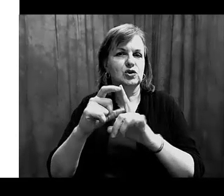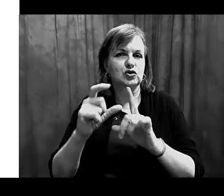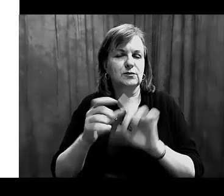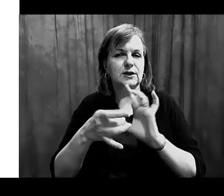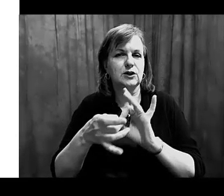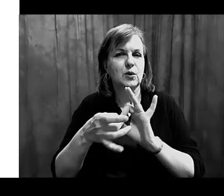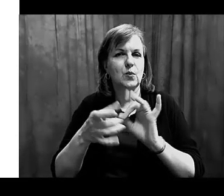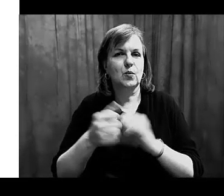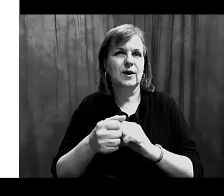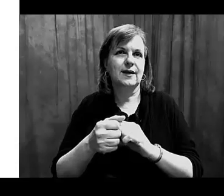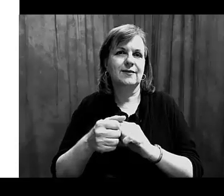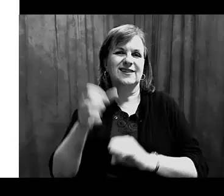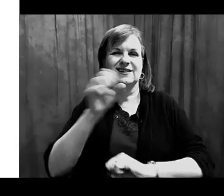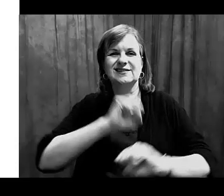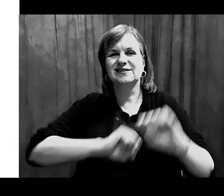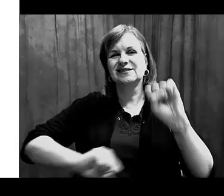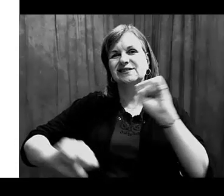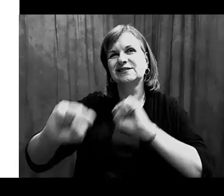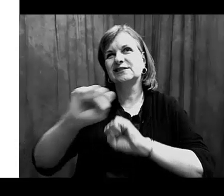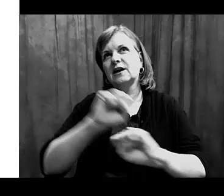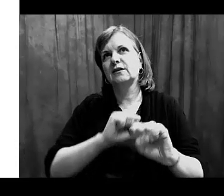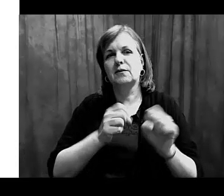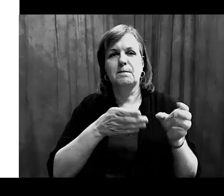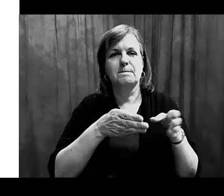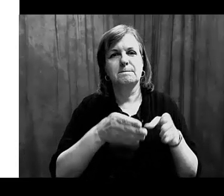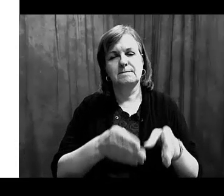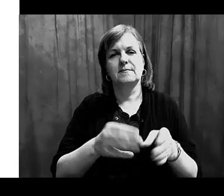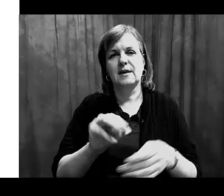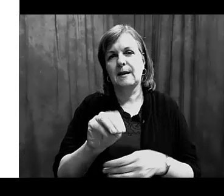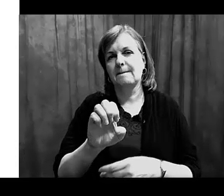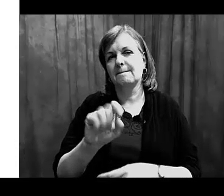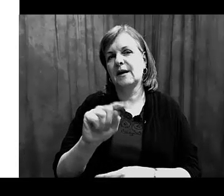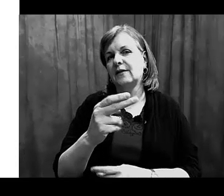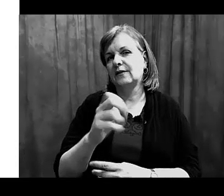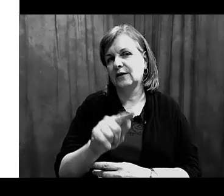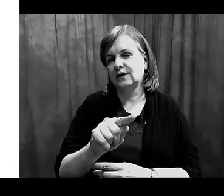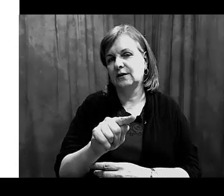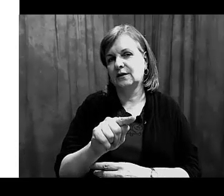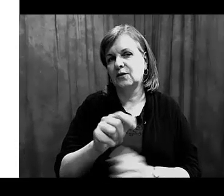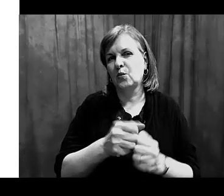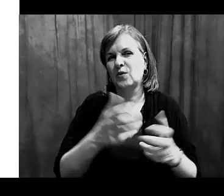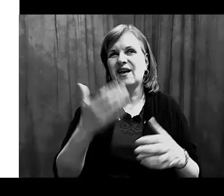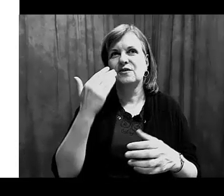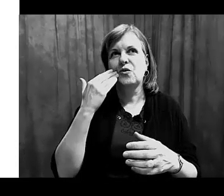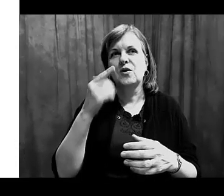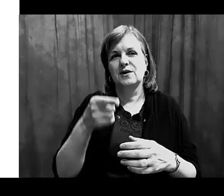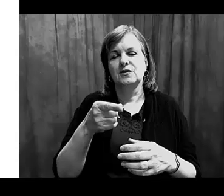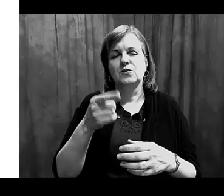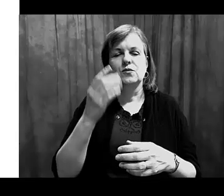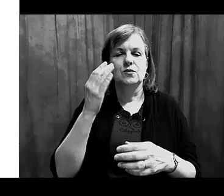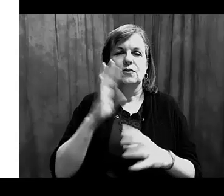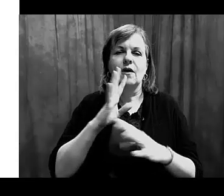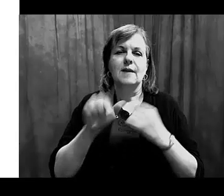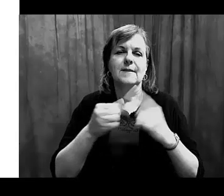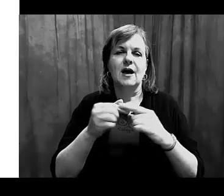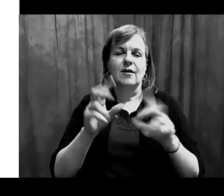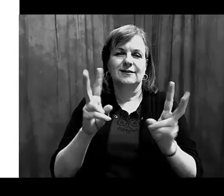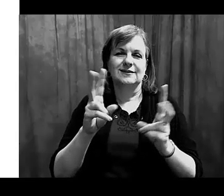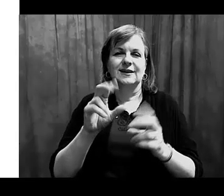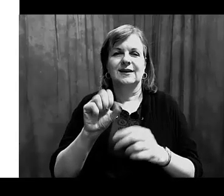different terms associated with science method without knowing that you were talking about the scientific method